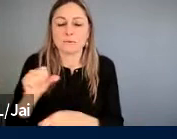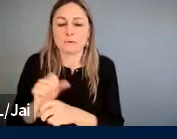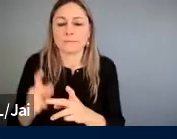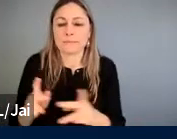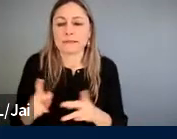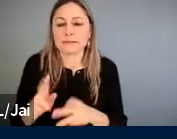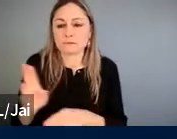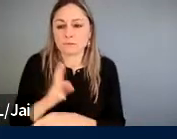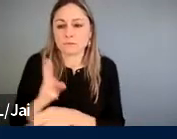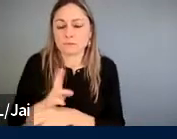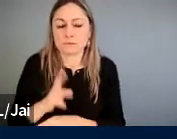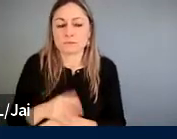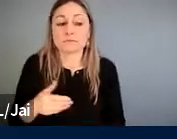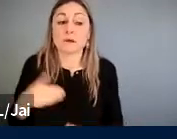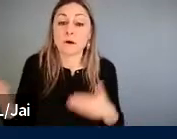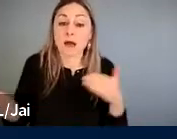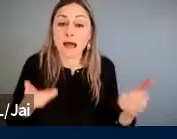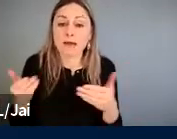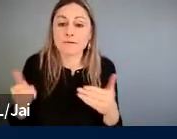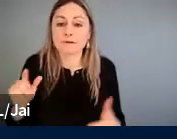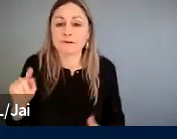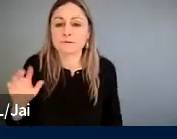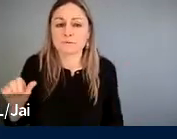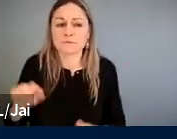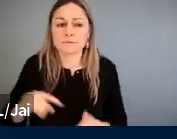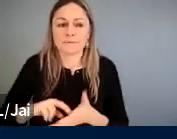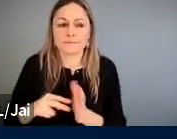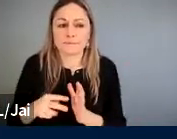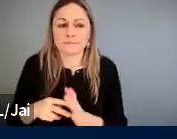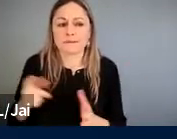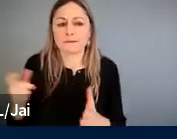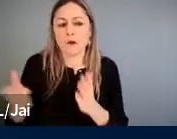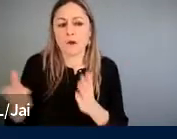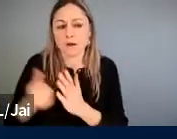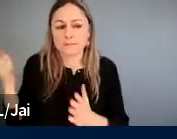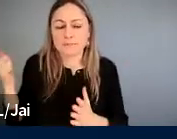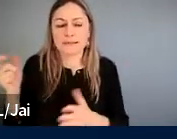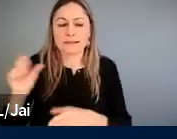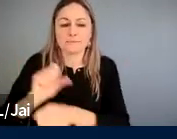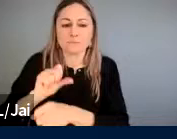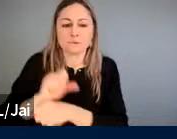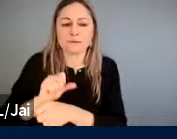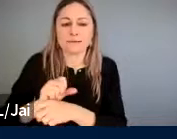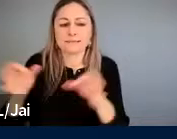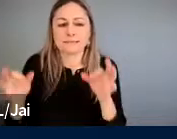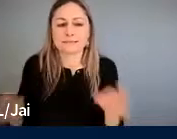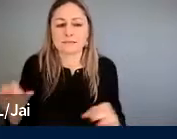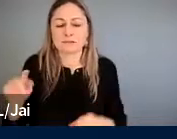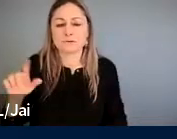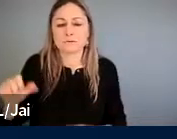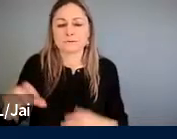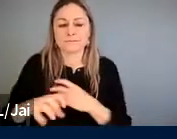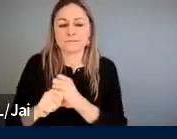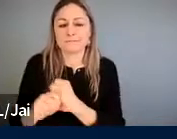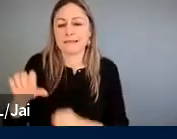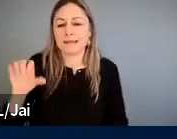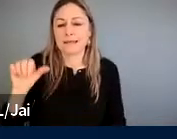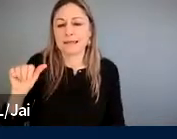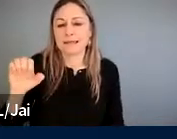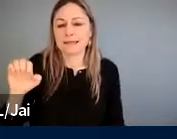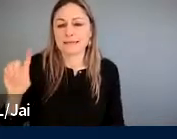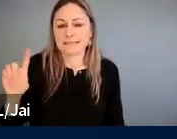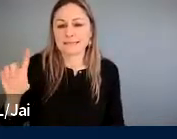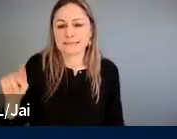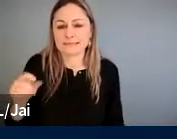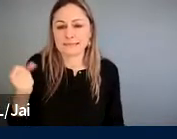So wiring tools referred to automated decision tools or AEDTs, and we also learned that they can